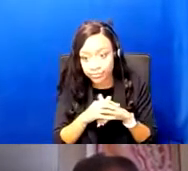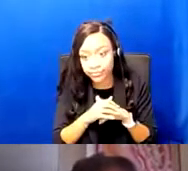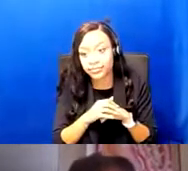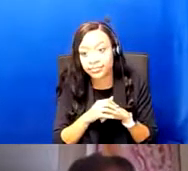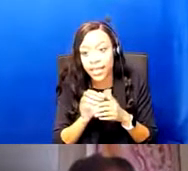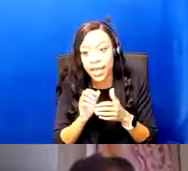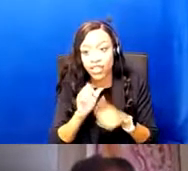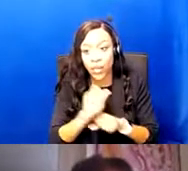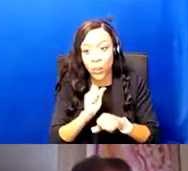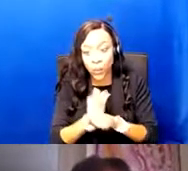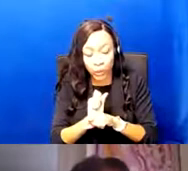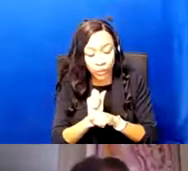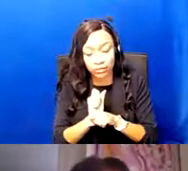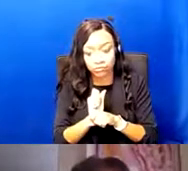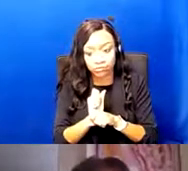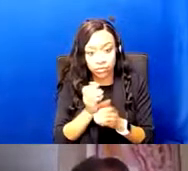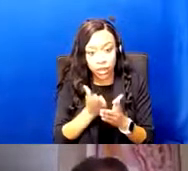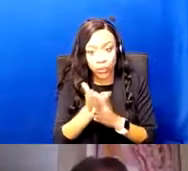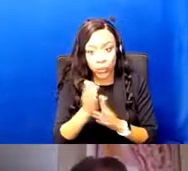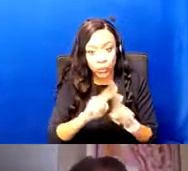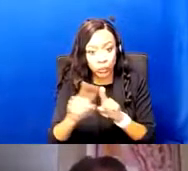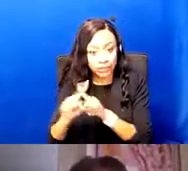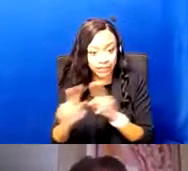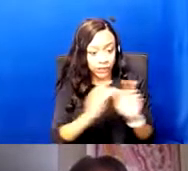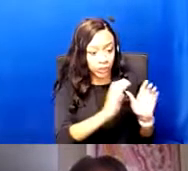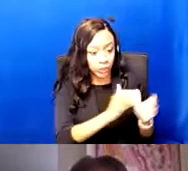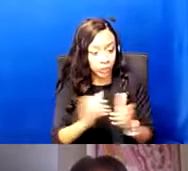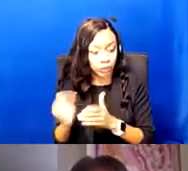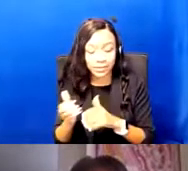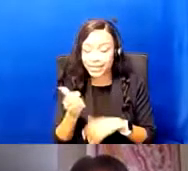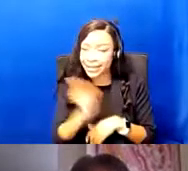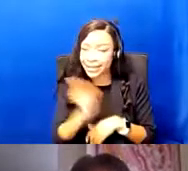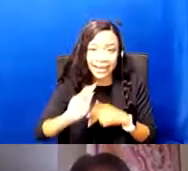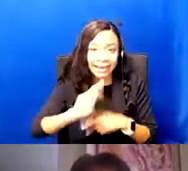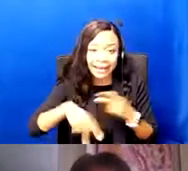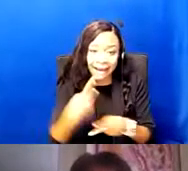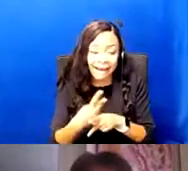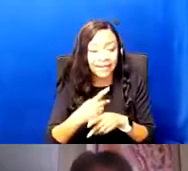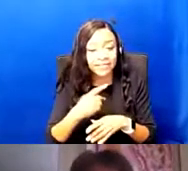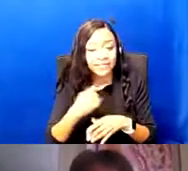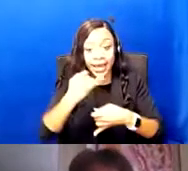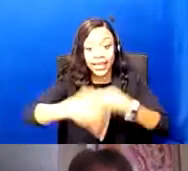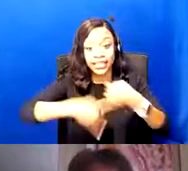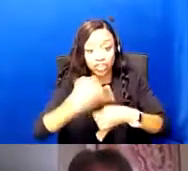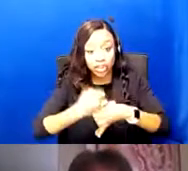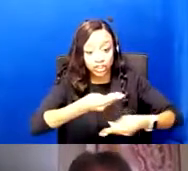and understanding that any kind of international exchange can have a climate aspect